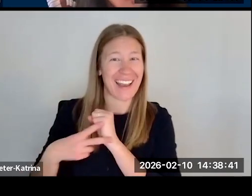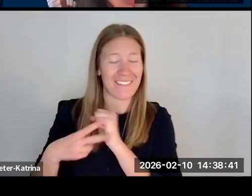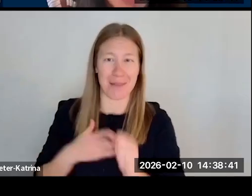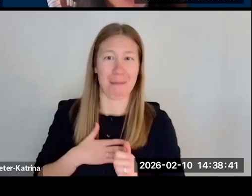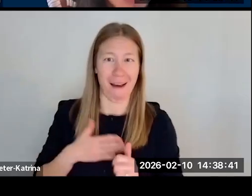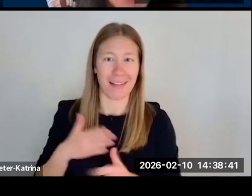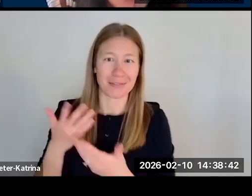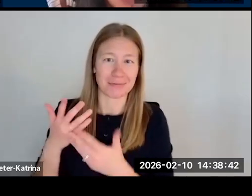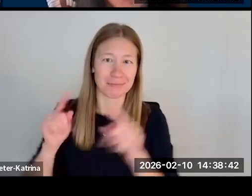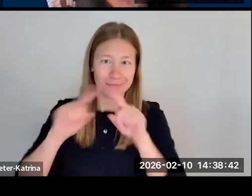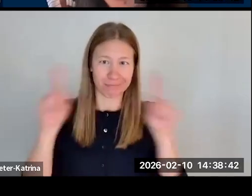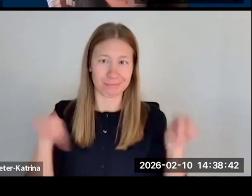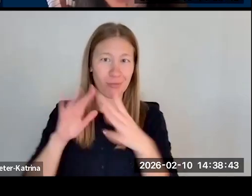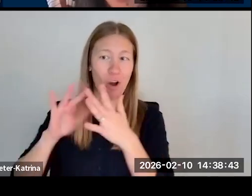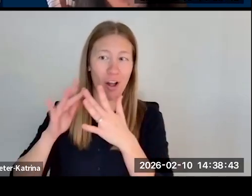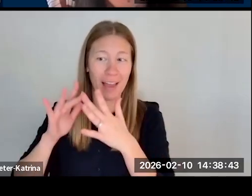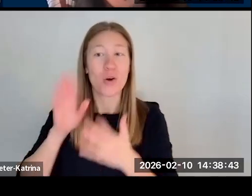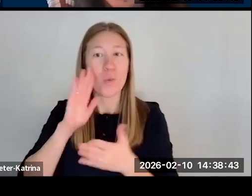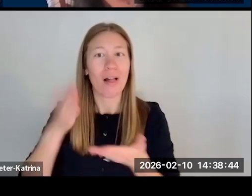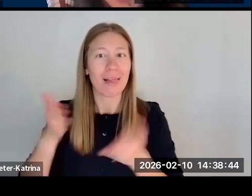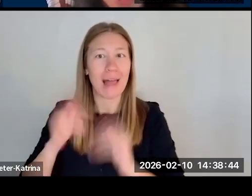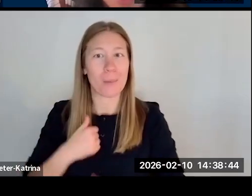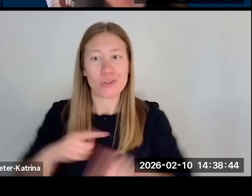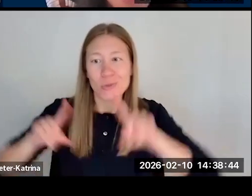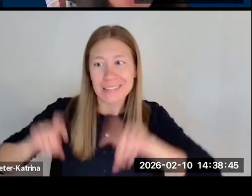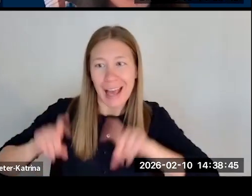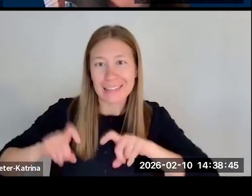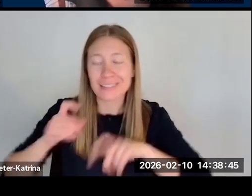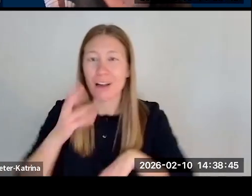to check the colors in the document in real time.